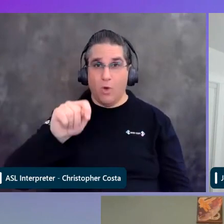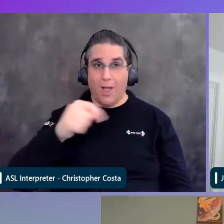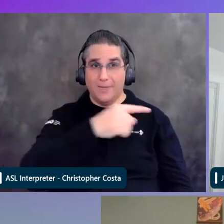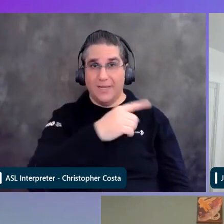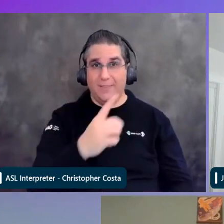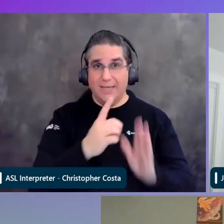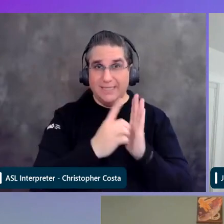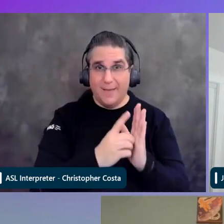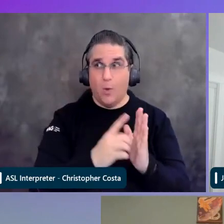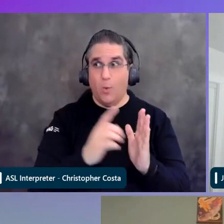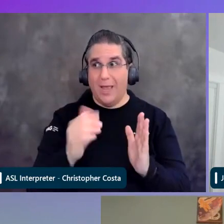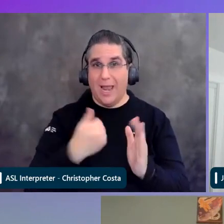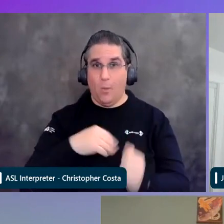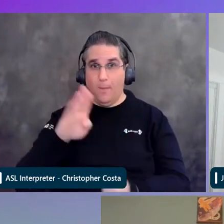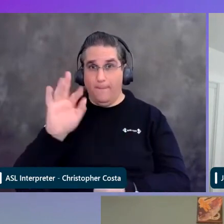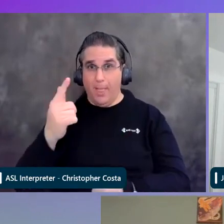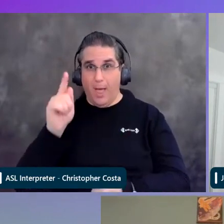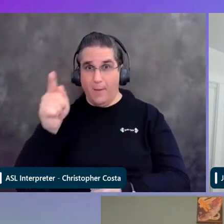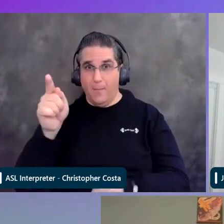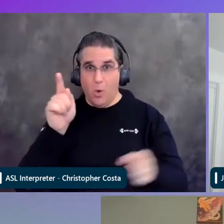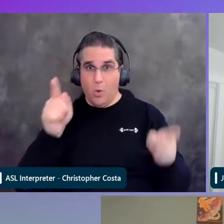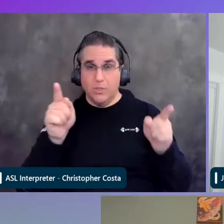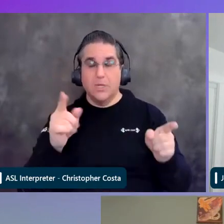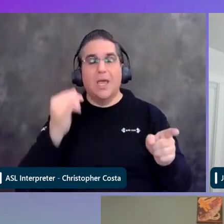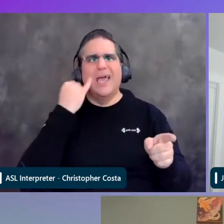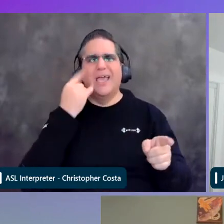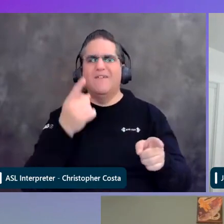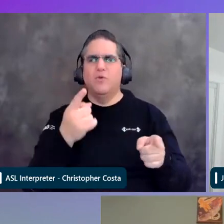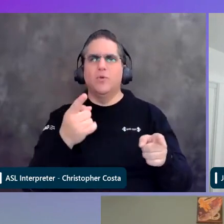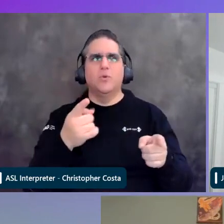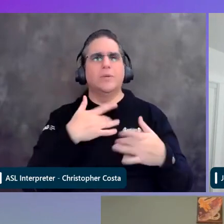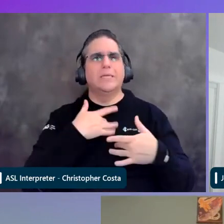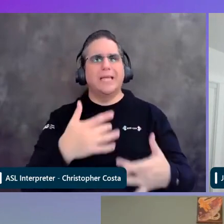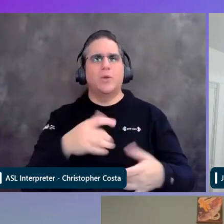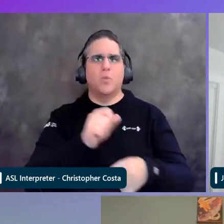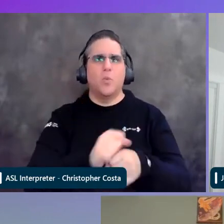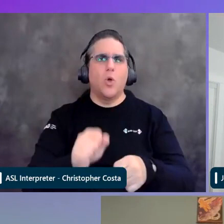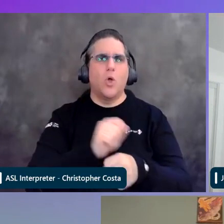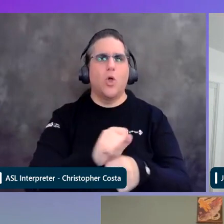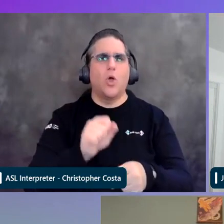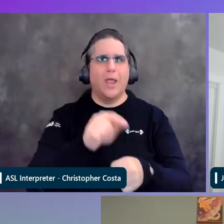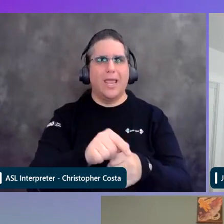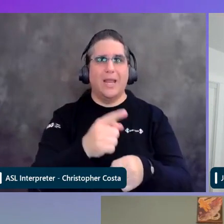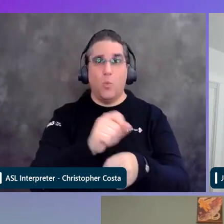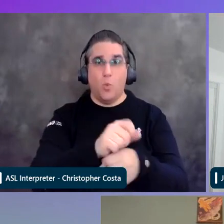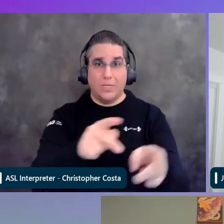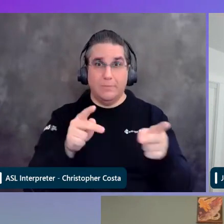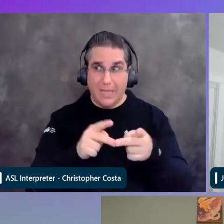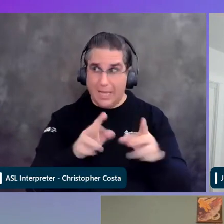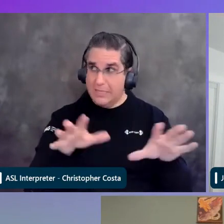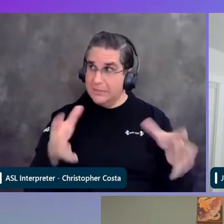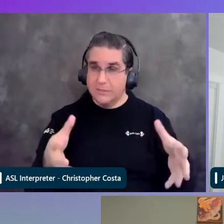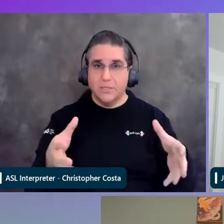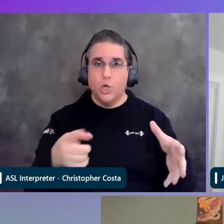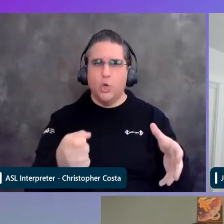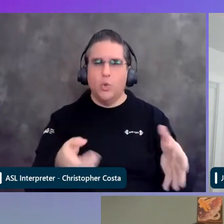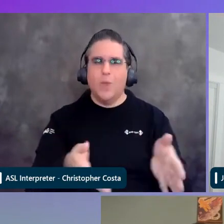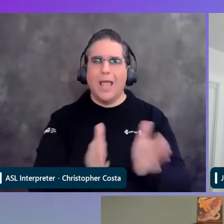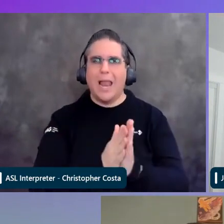demo and in the blog post, uh, if you're doing a lot of work, you know, in the workspace that day, you can periodically ask